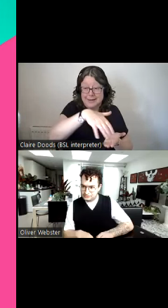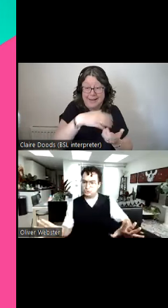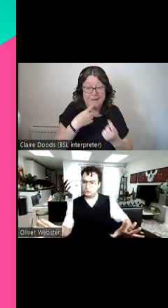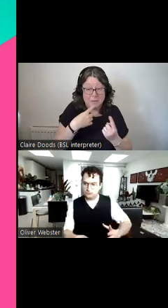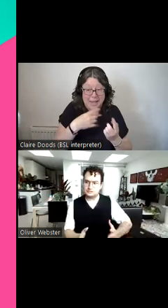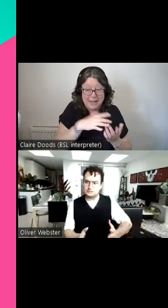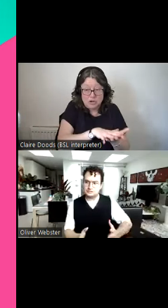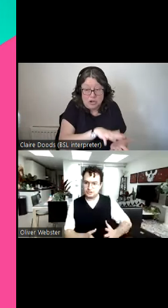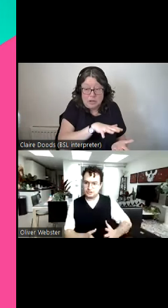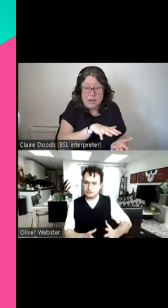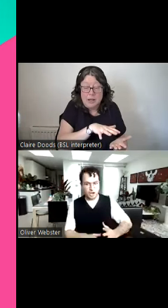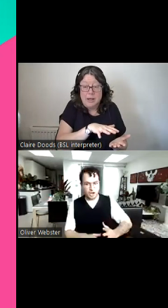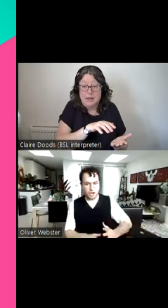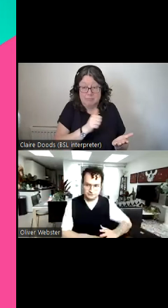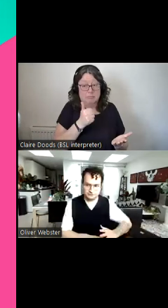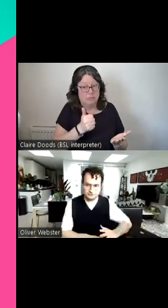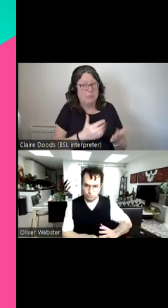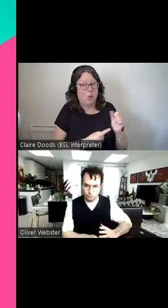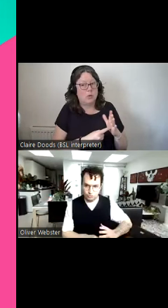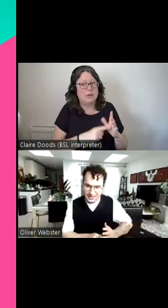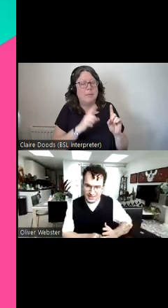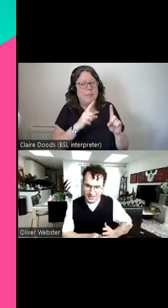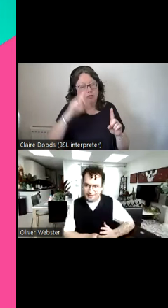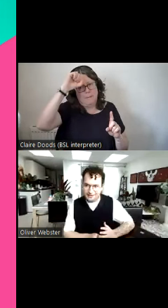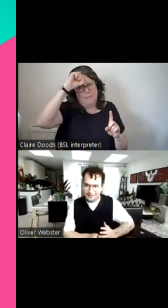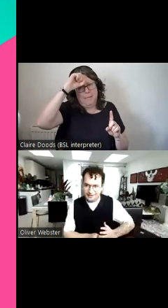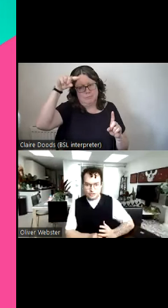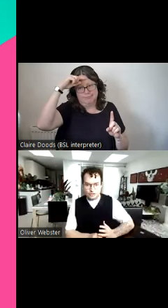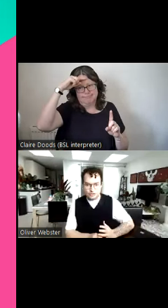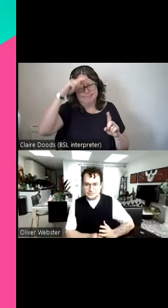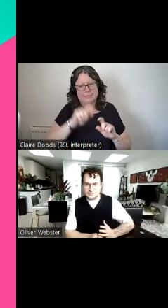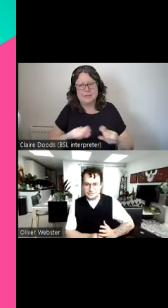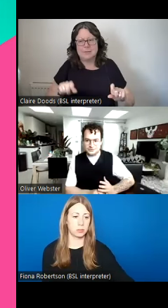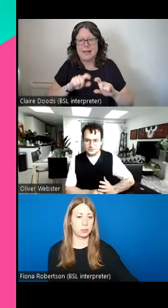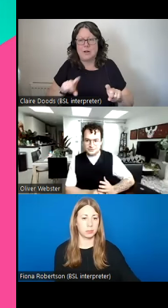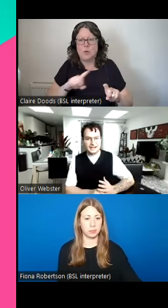They should be a factual representation of the sound, not interpretive or descriptive.